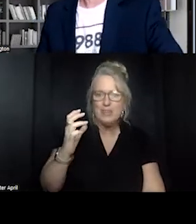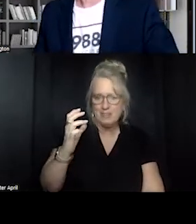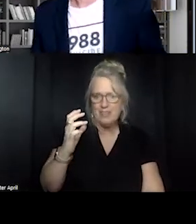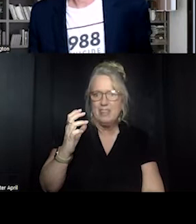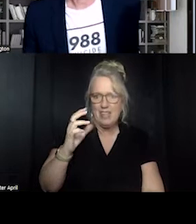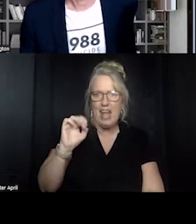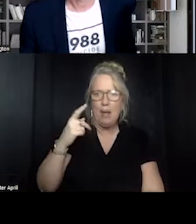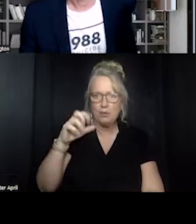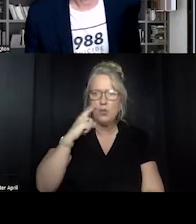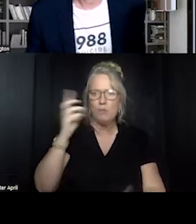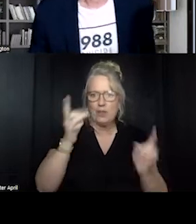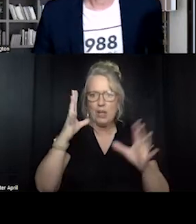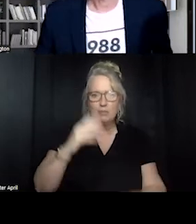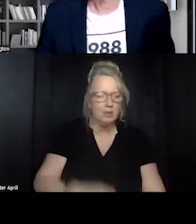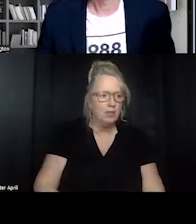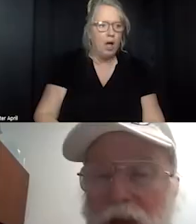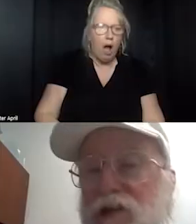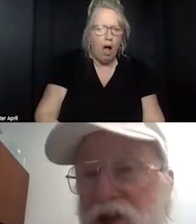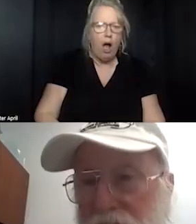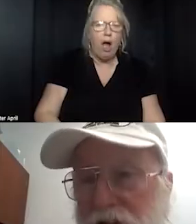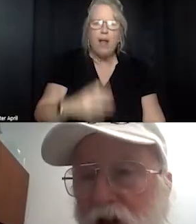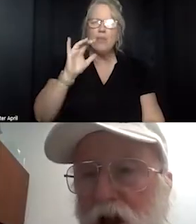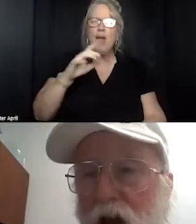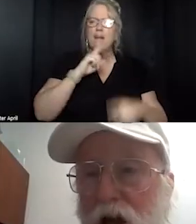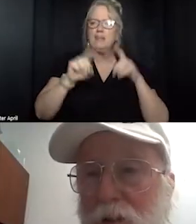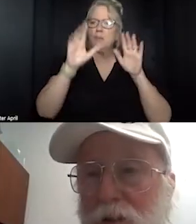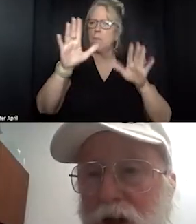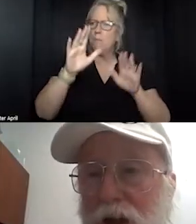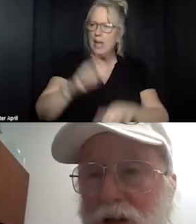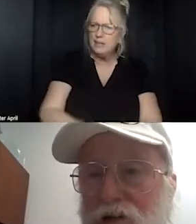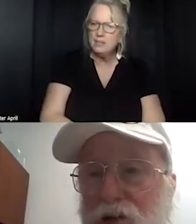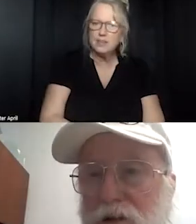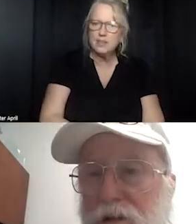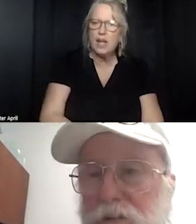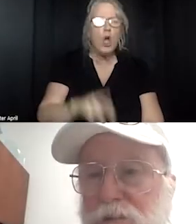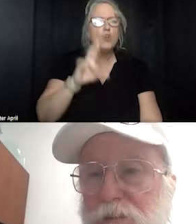THAT IS, IT IS AMAZING. >> RICHARD, HOW MANY WERE IN THE